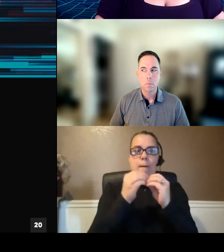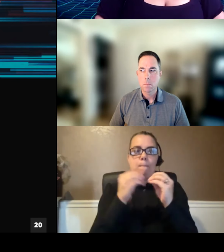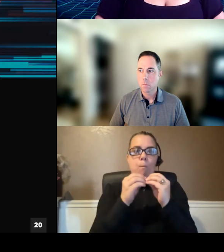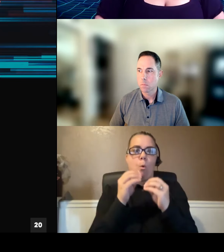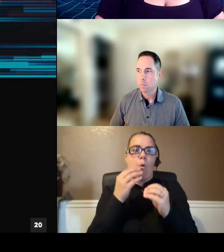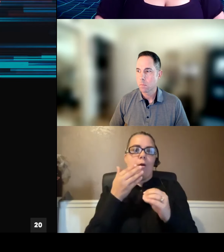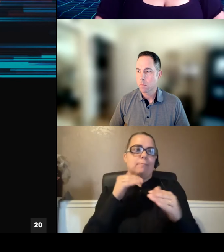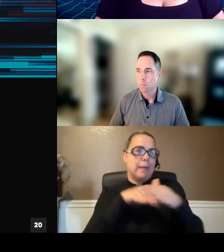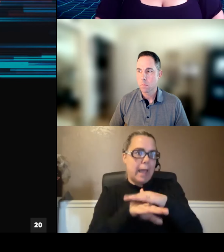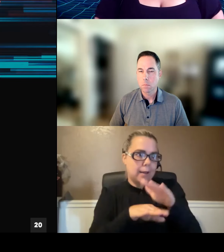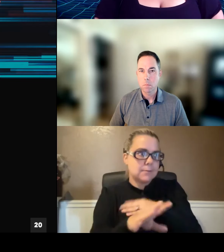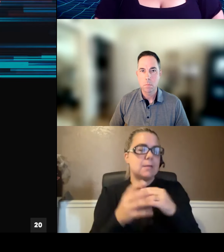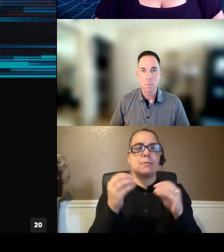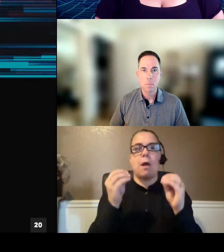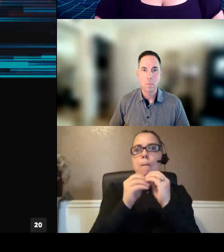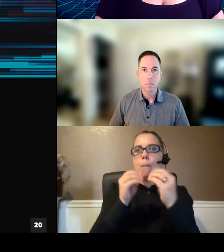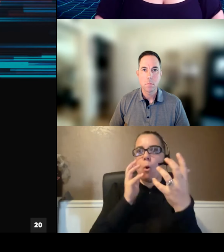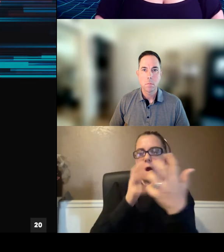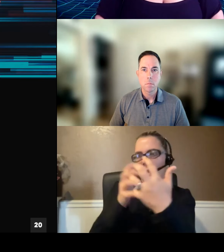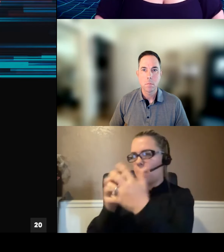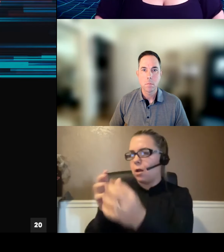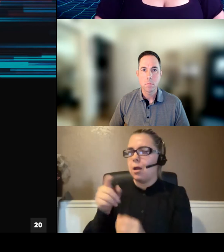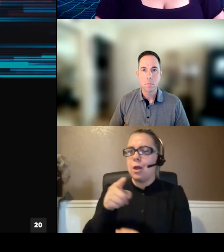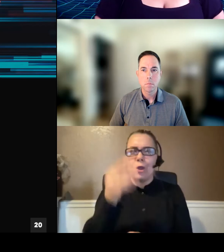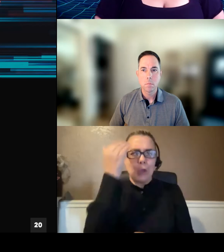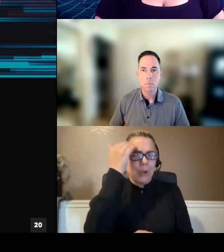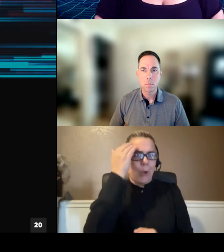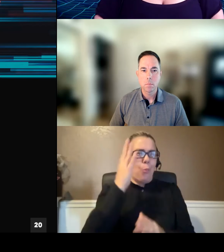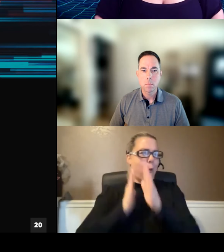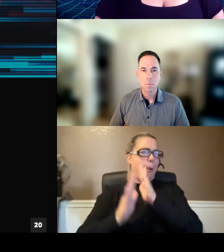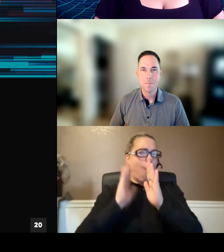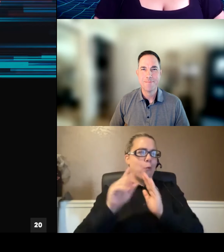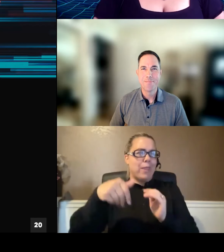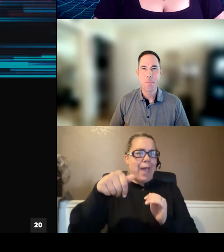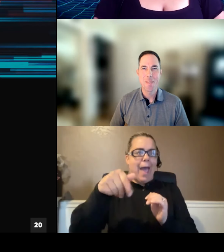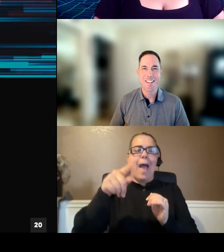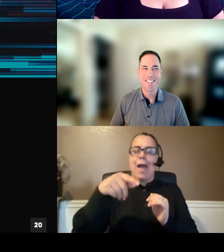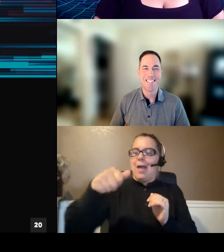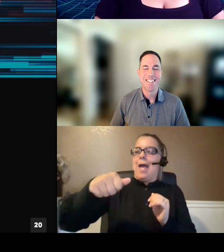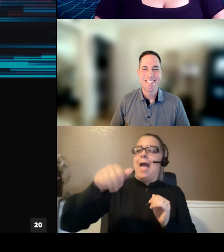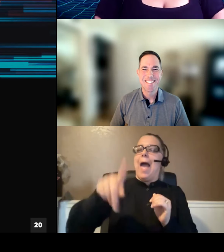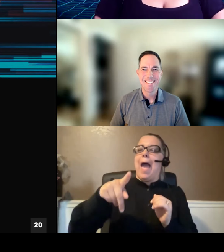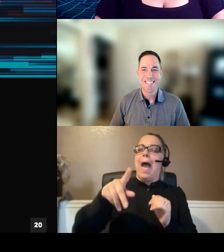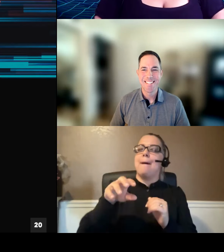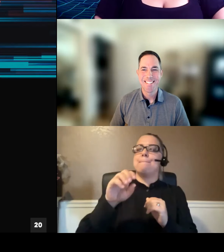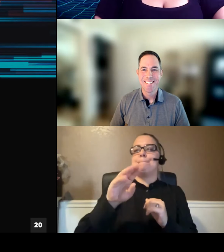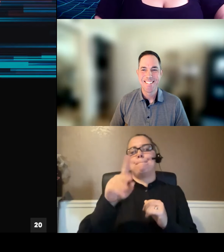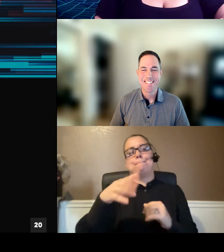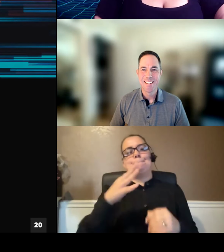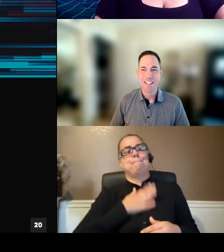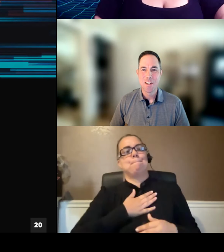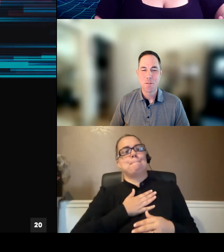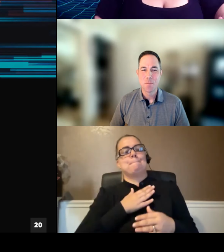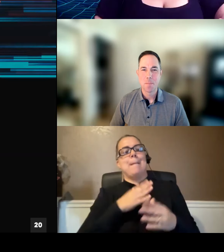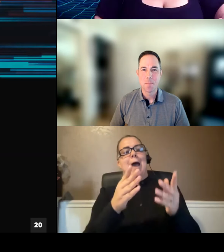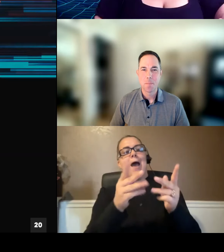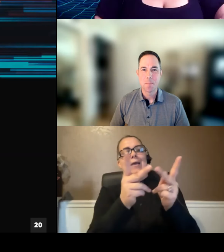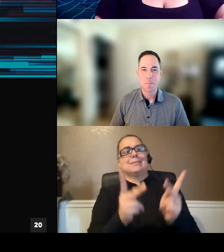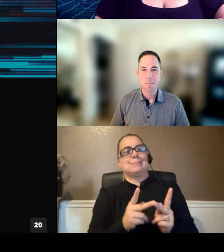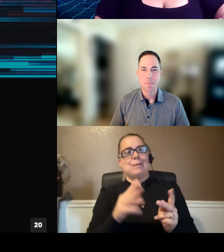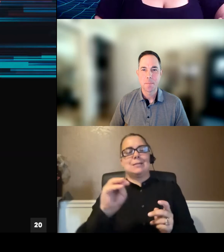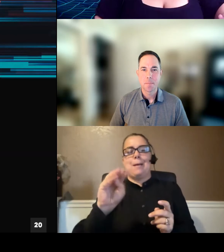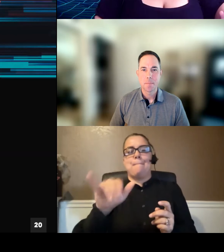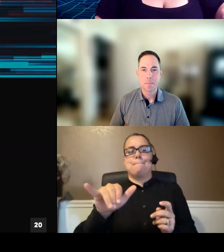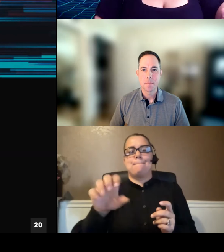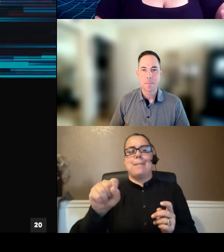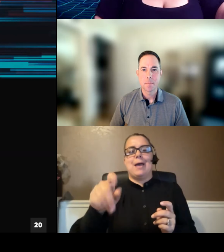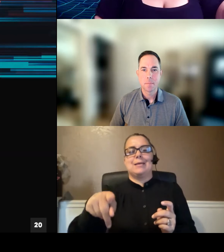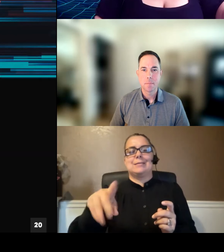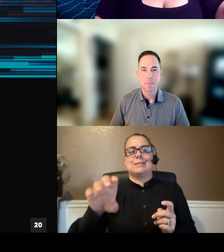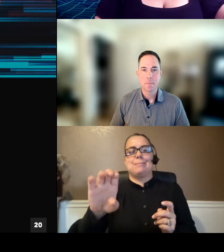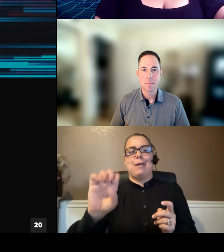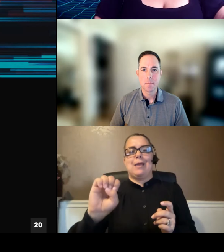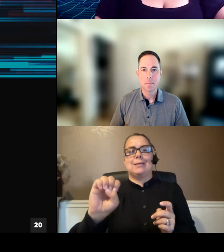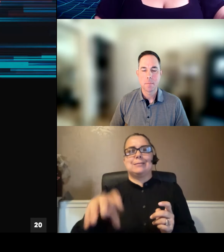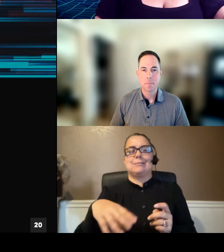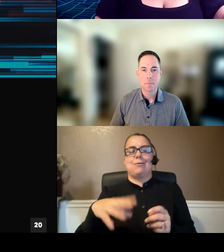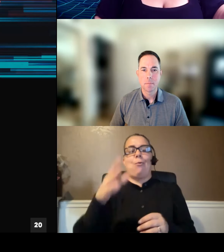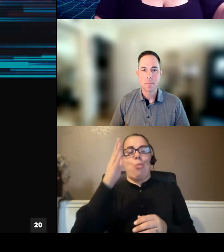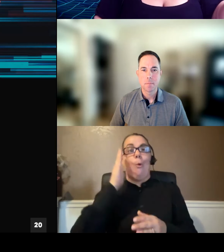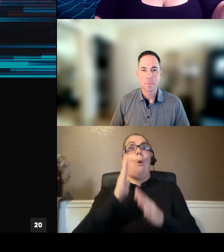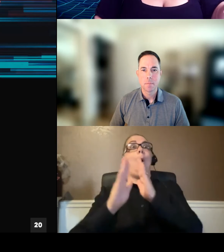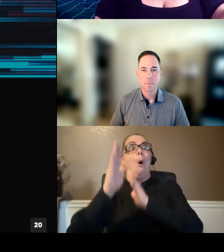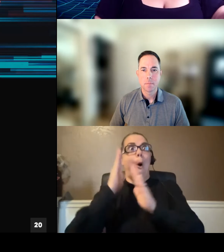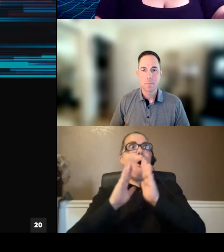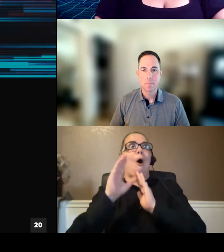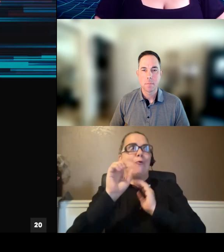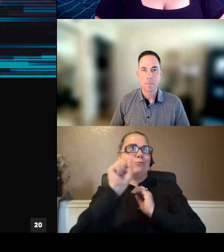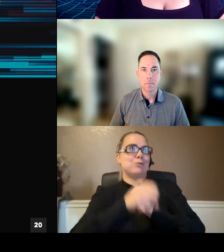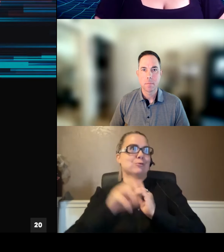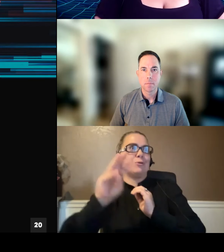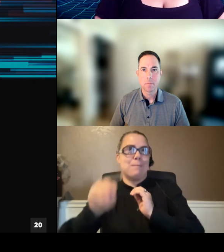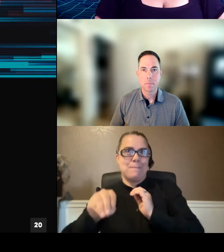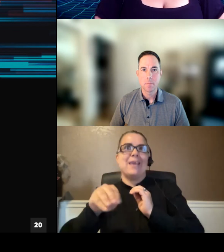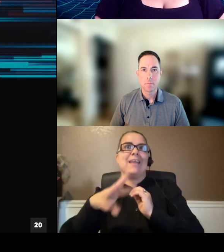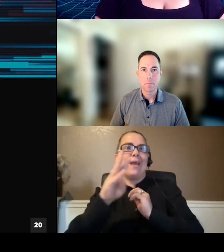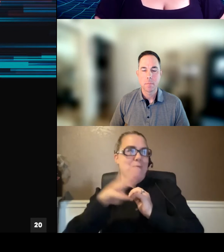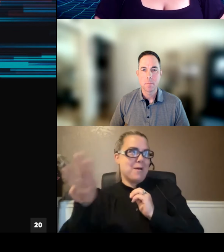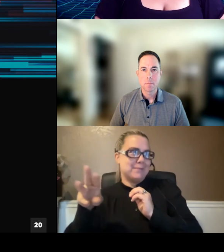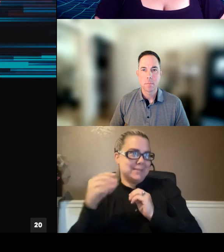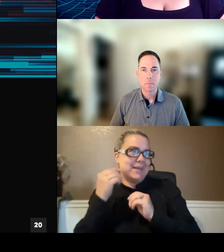how MySpace... the ancestor of social media, it really allowed you to do so much to your profile.